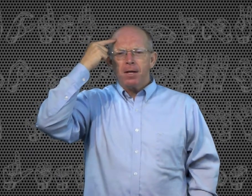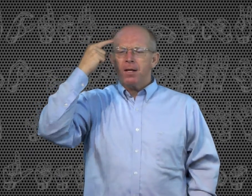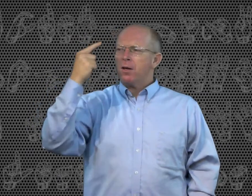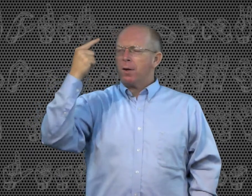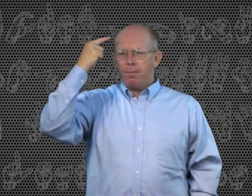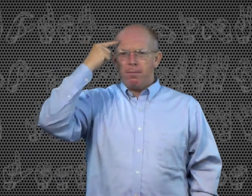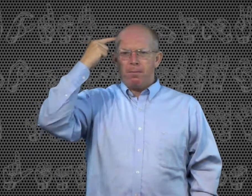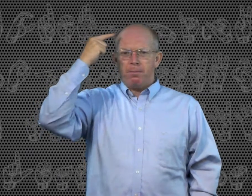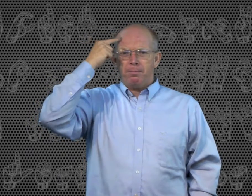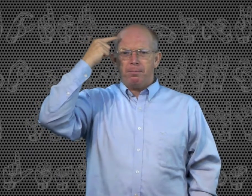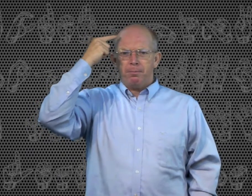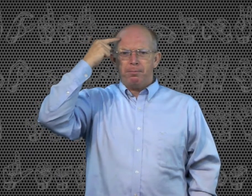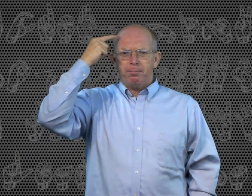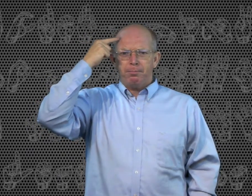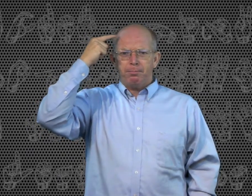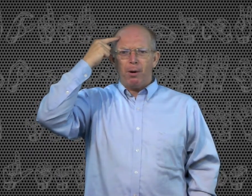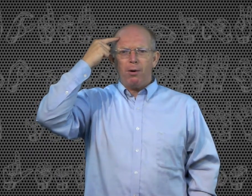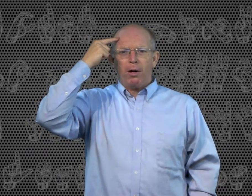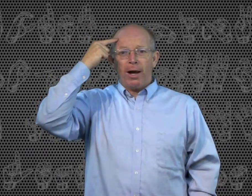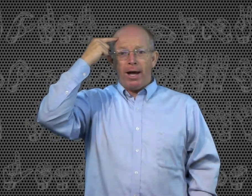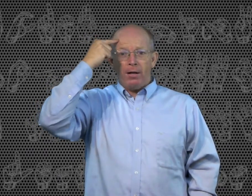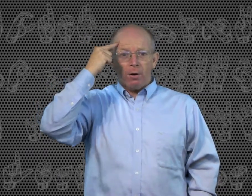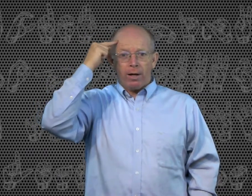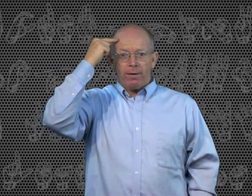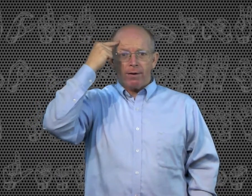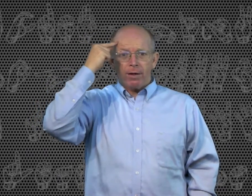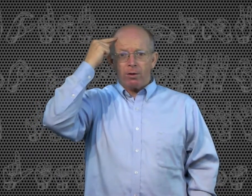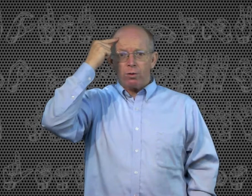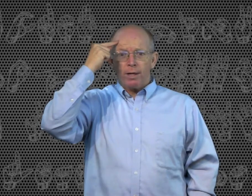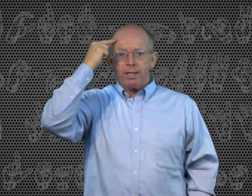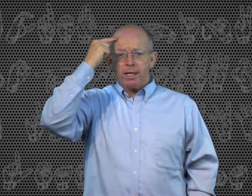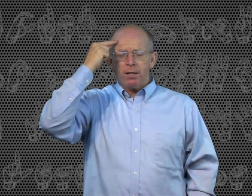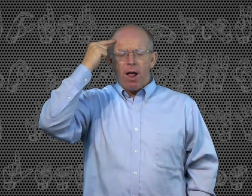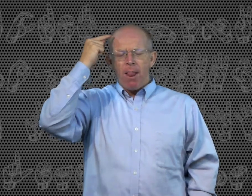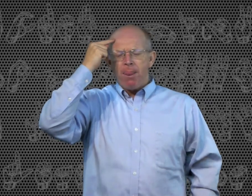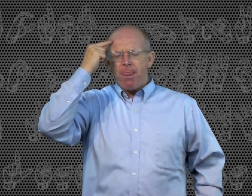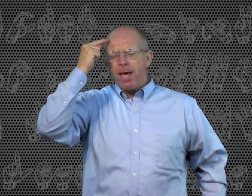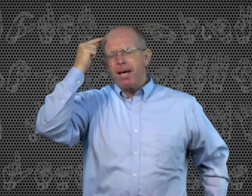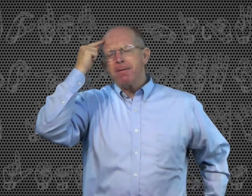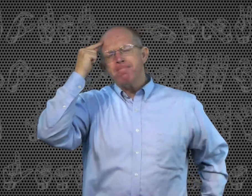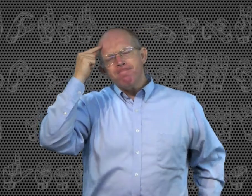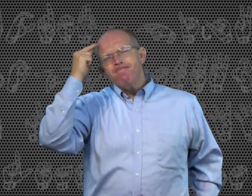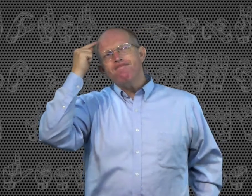You can poke your head or give it a little twist. THINK.